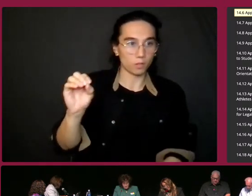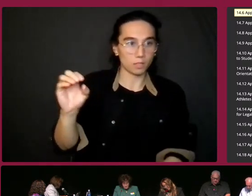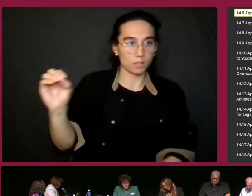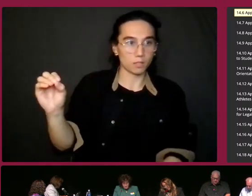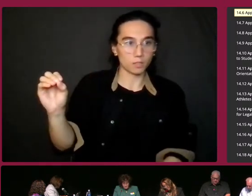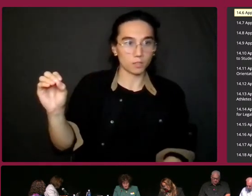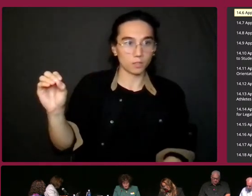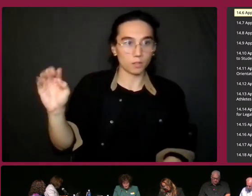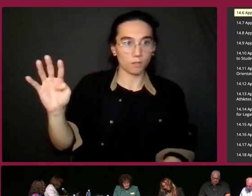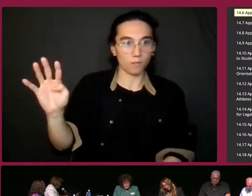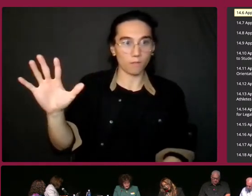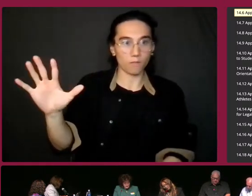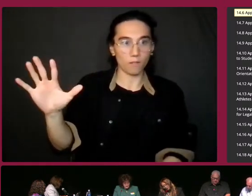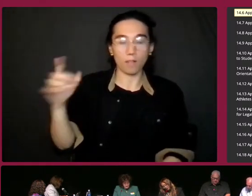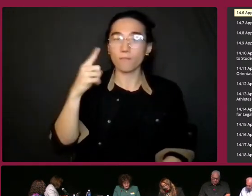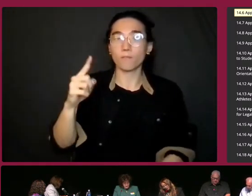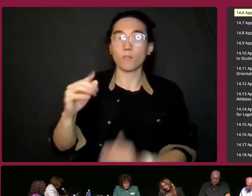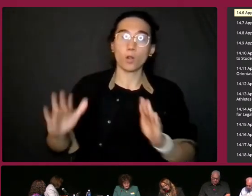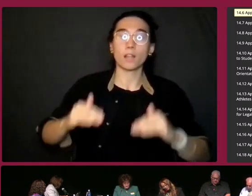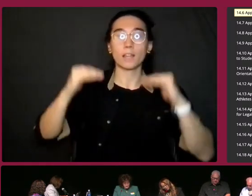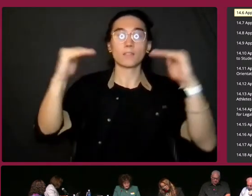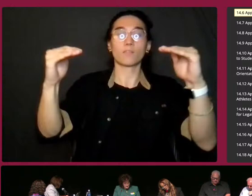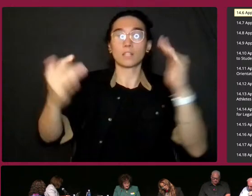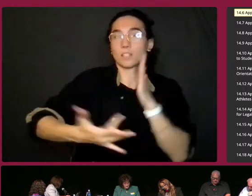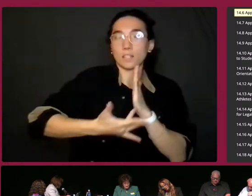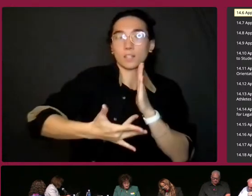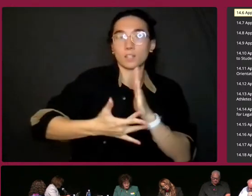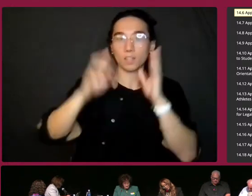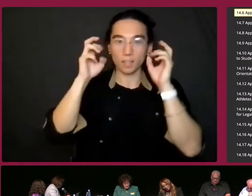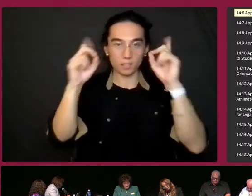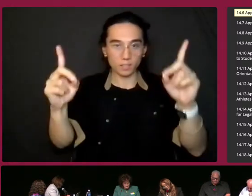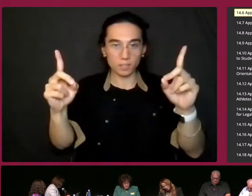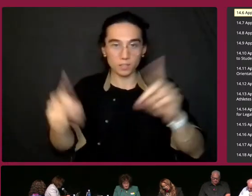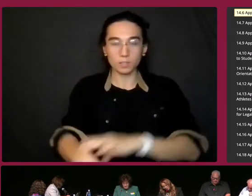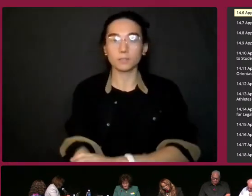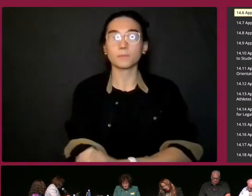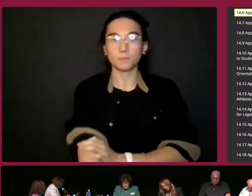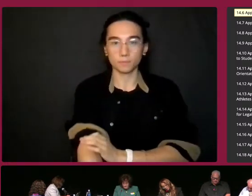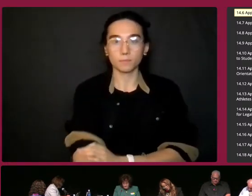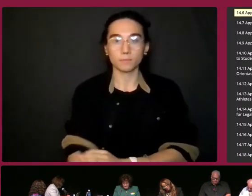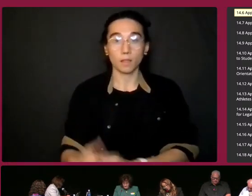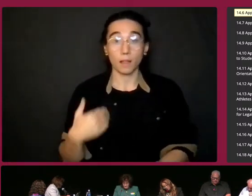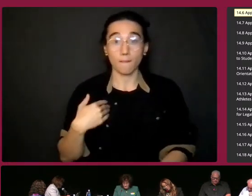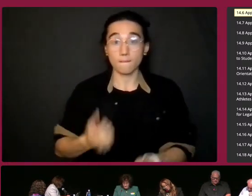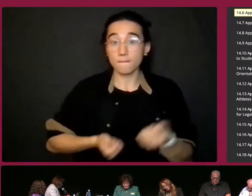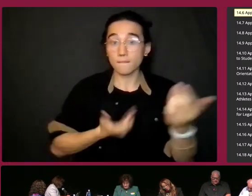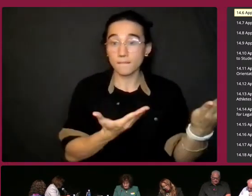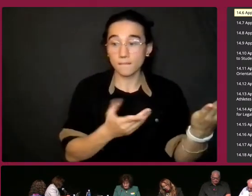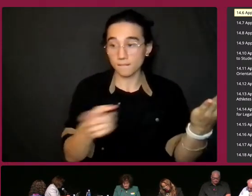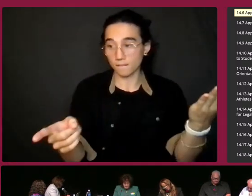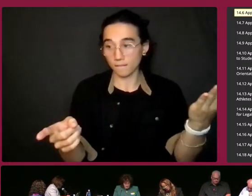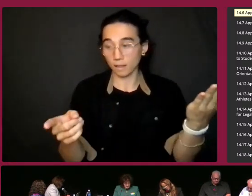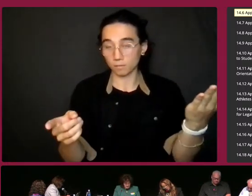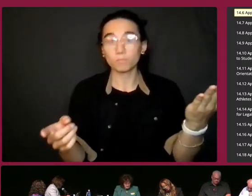Technologic Education. May I receive a motion? So moved. Second. Discussion?